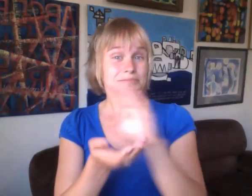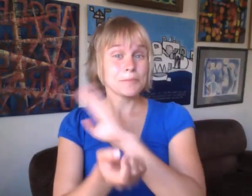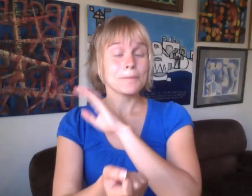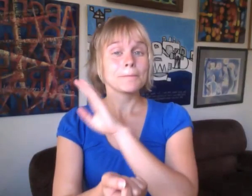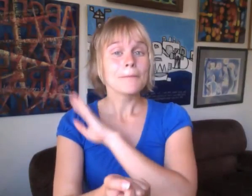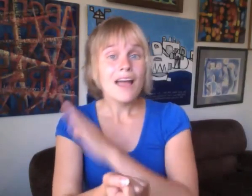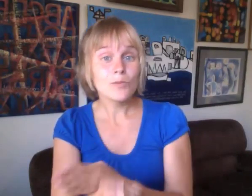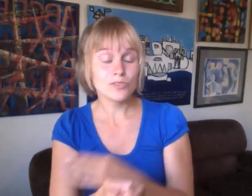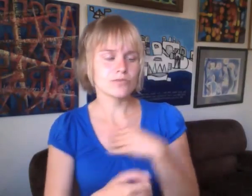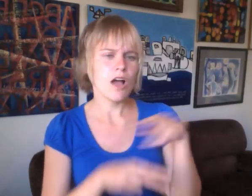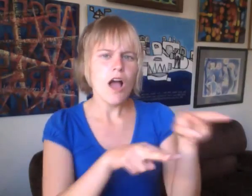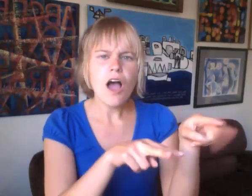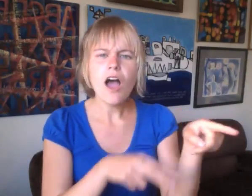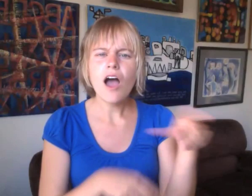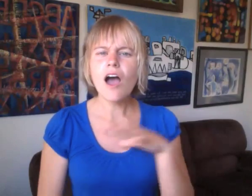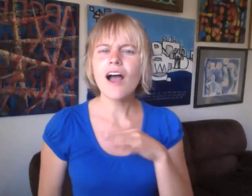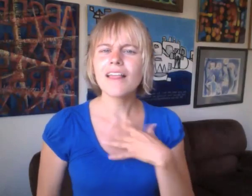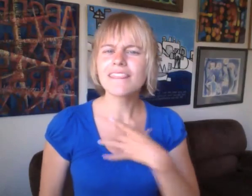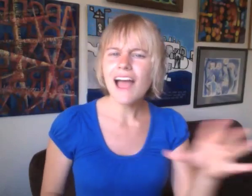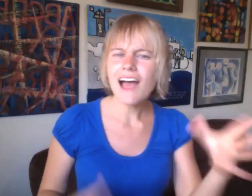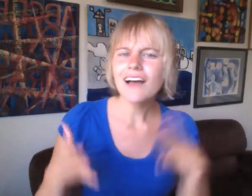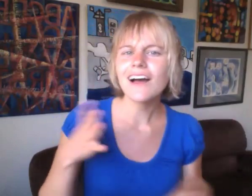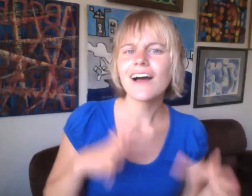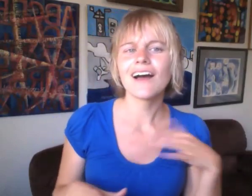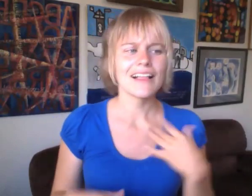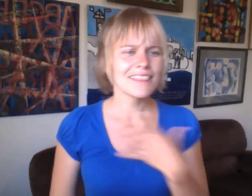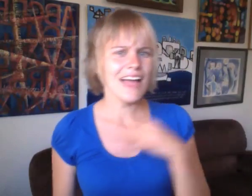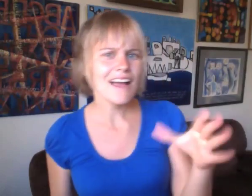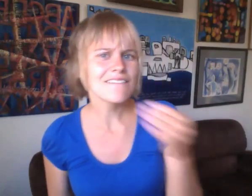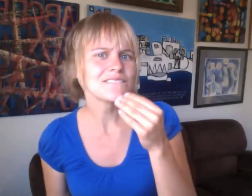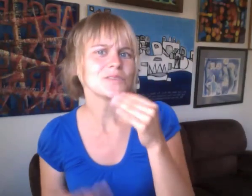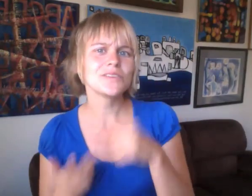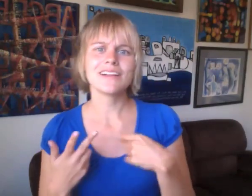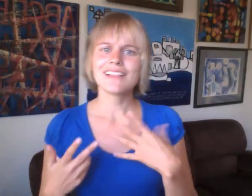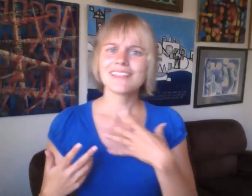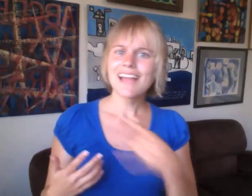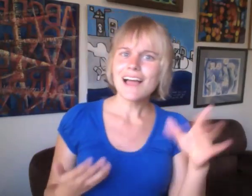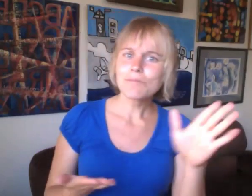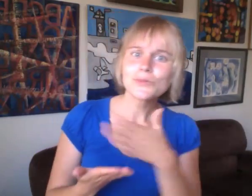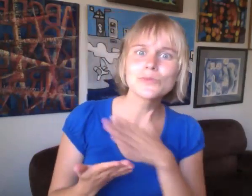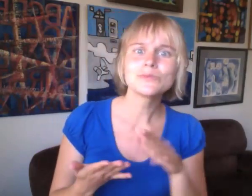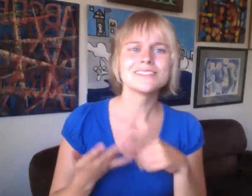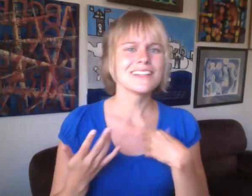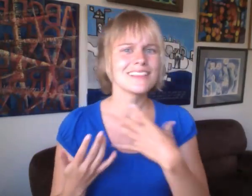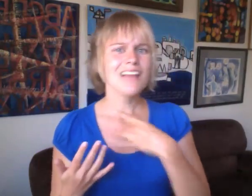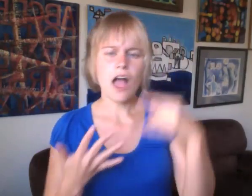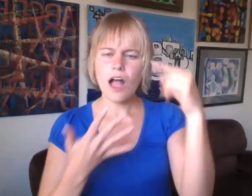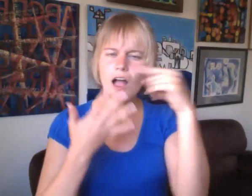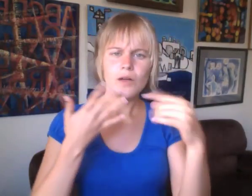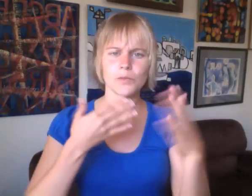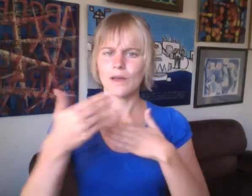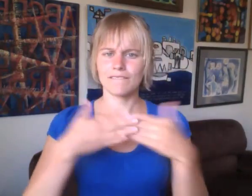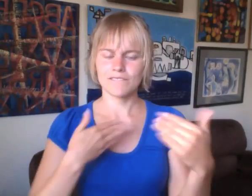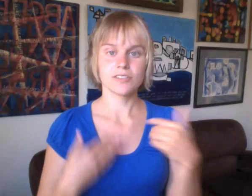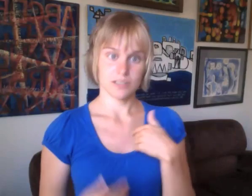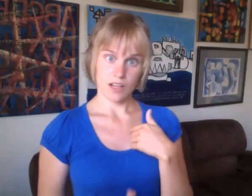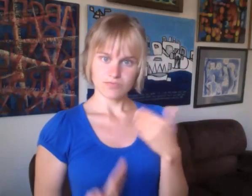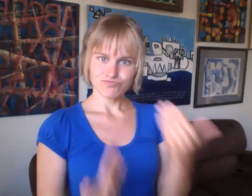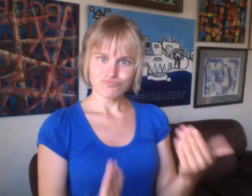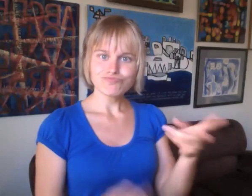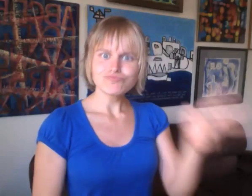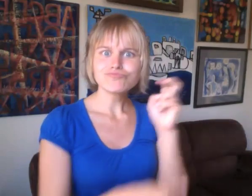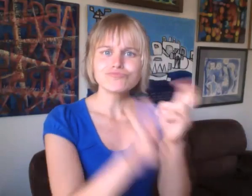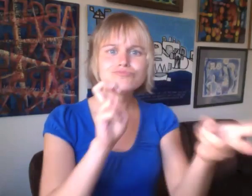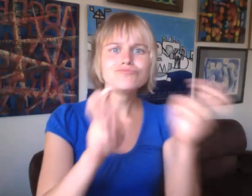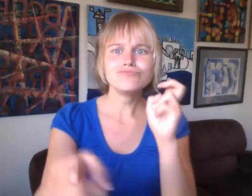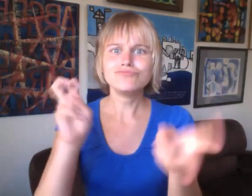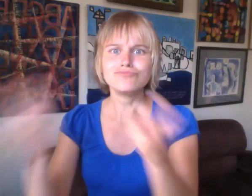...clothes, food, music, and other things from marginalized cultures that had less power.